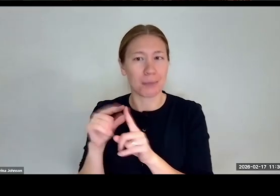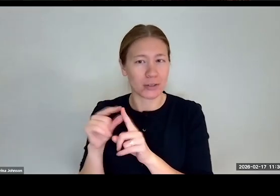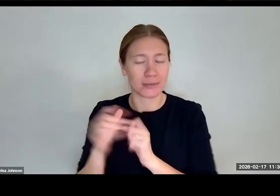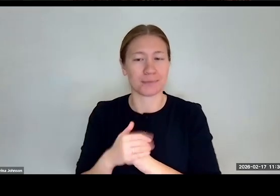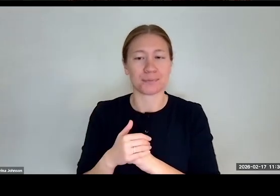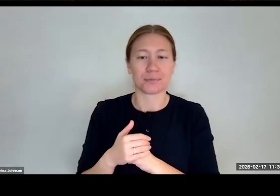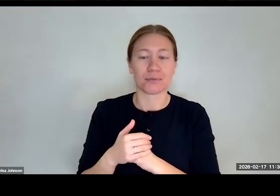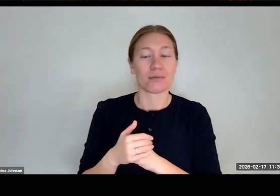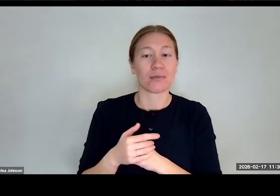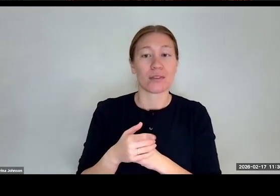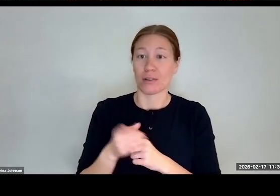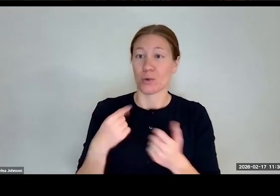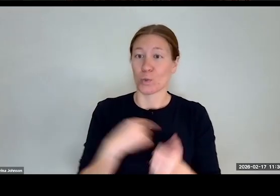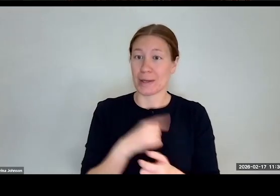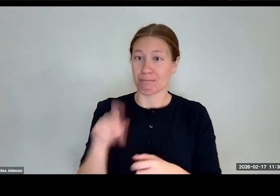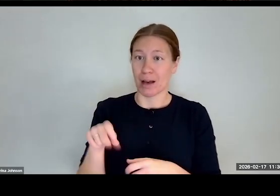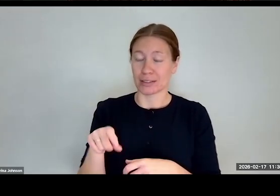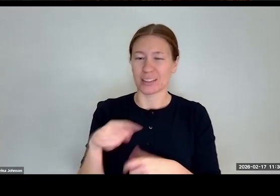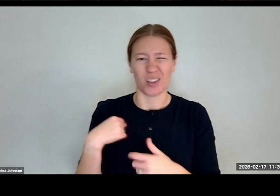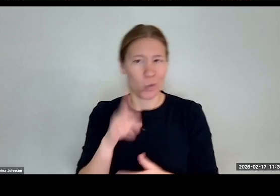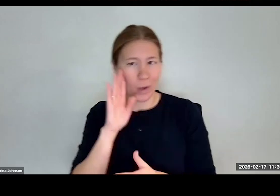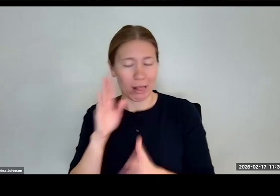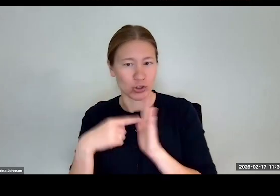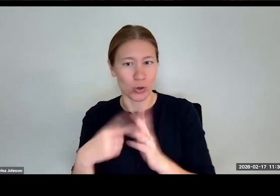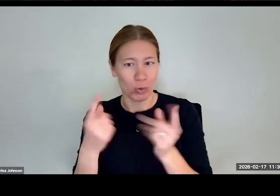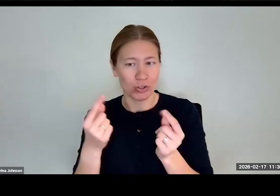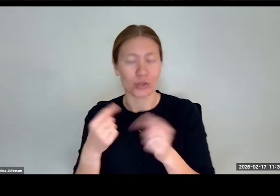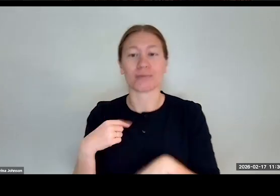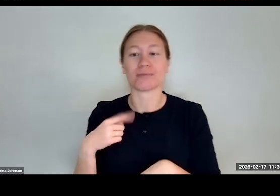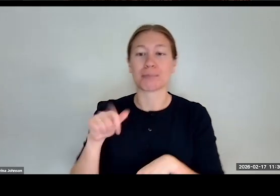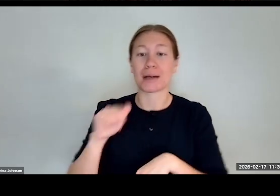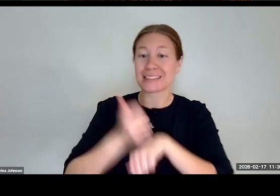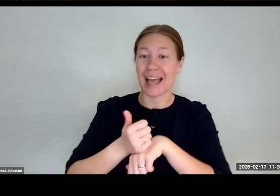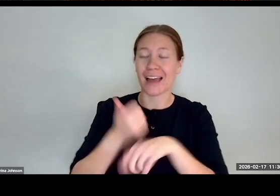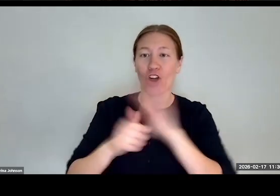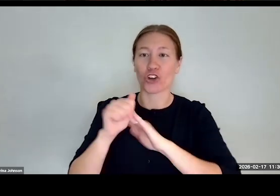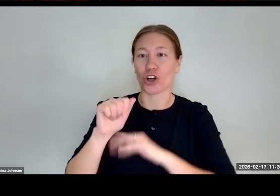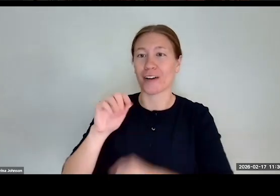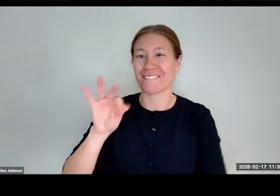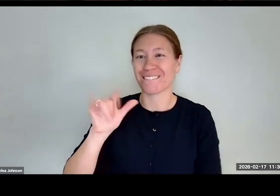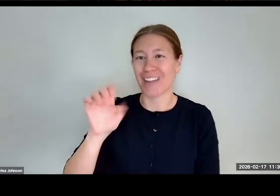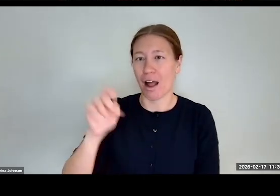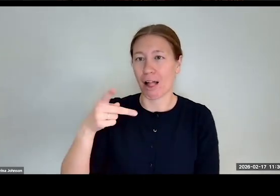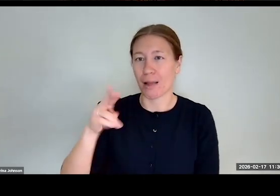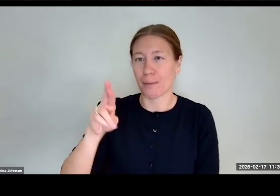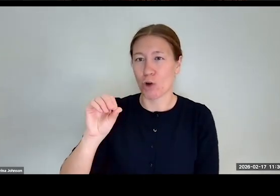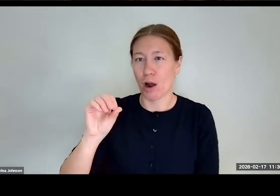that we are setting a presentation title in the file properties. The title is the thing that will be announced as assistive technology is switching